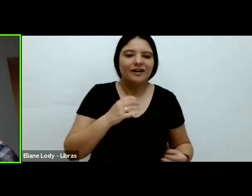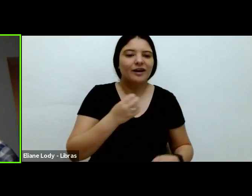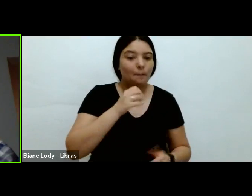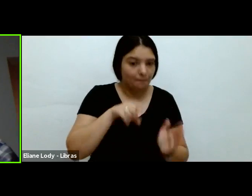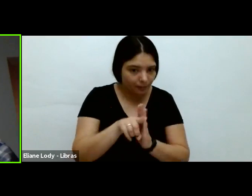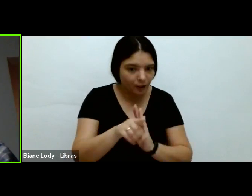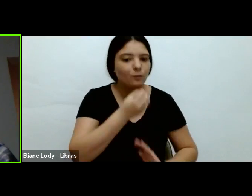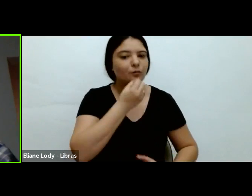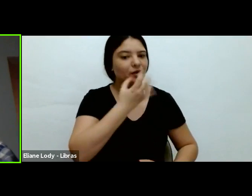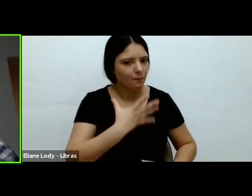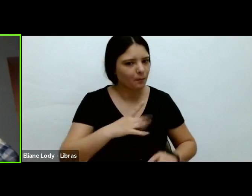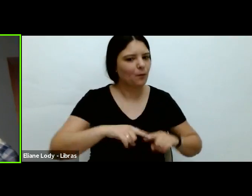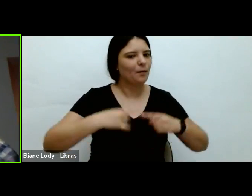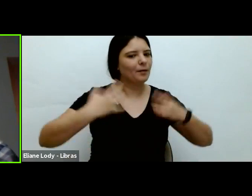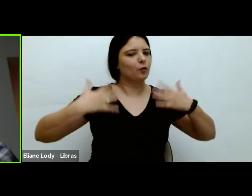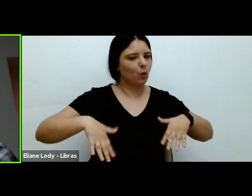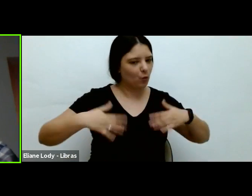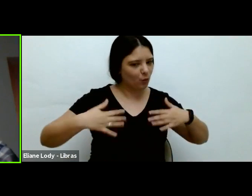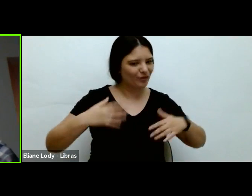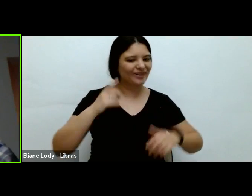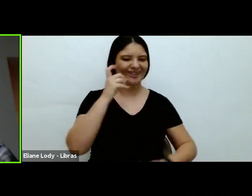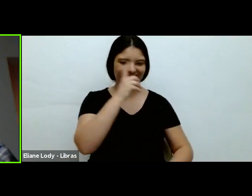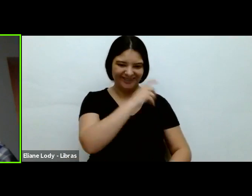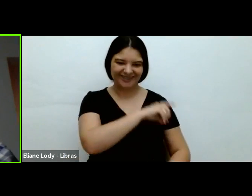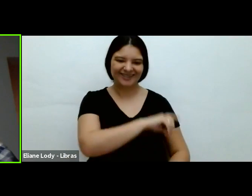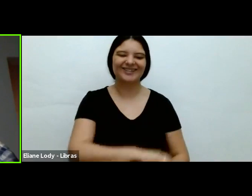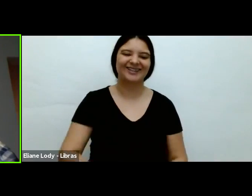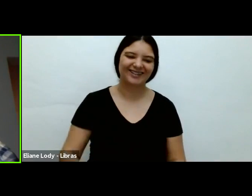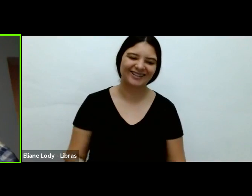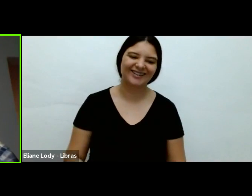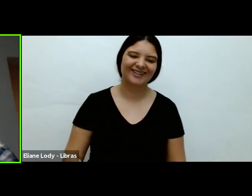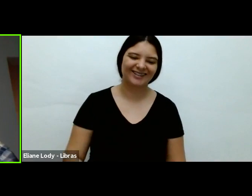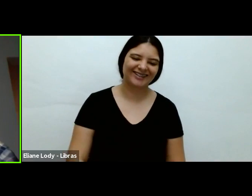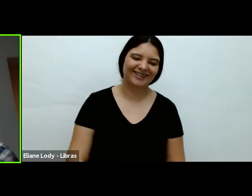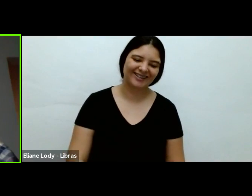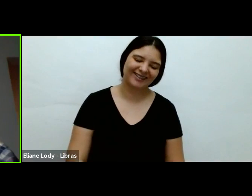tricky one.